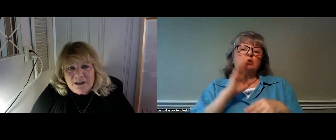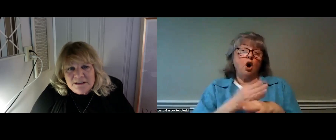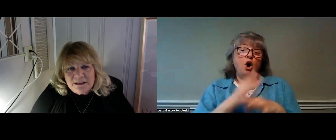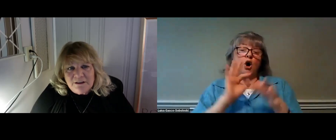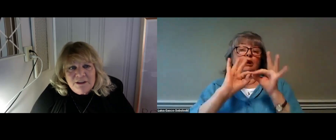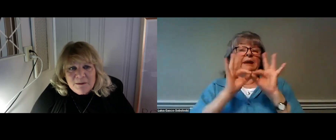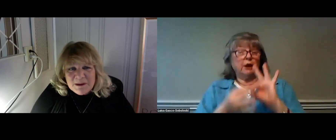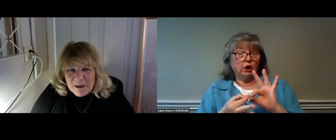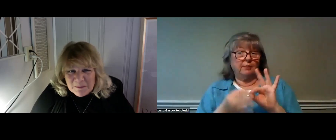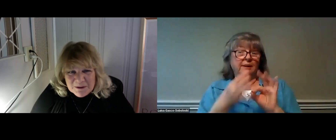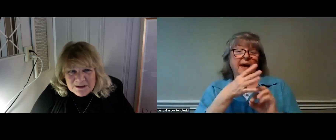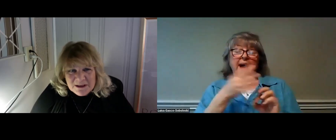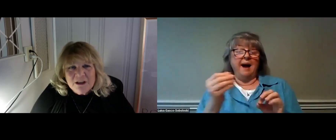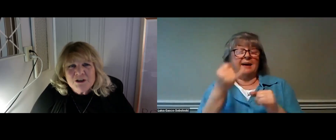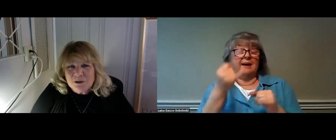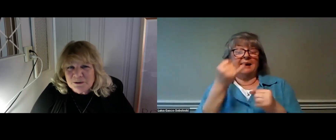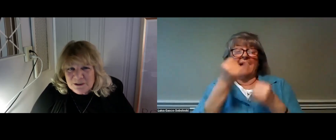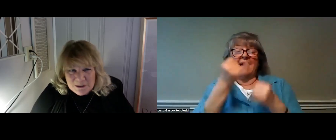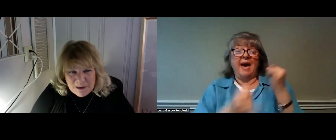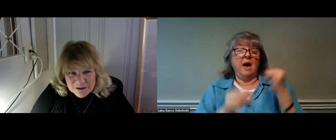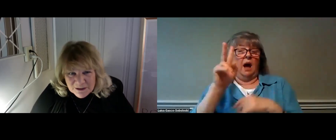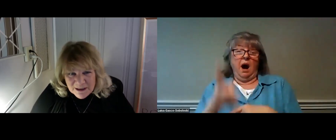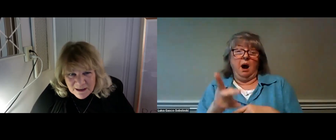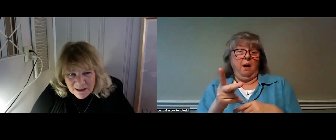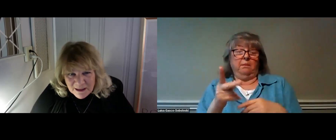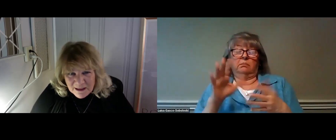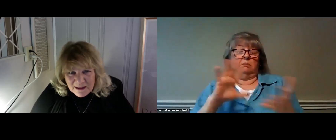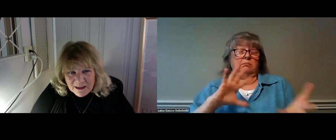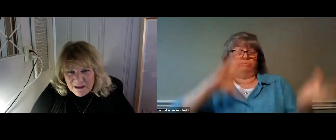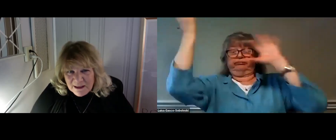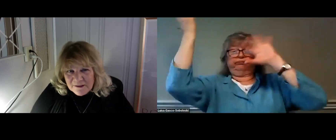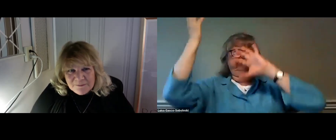idea. Family members, children especially,